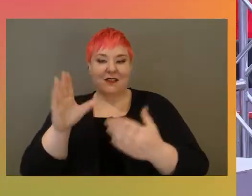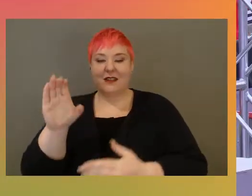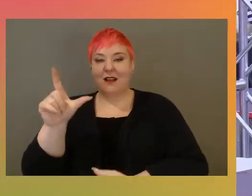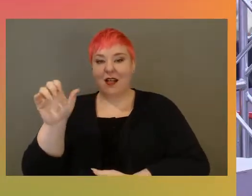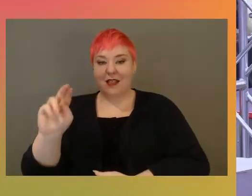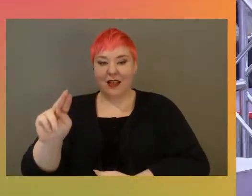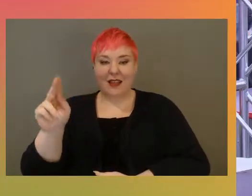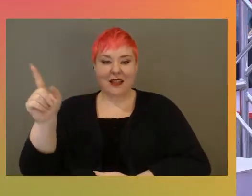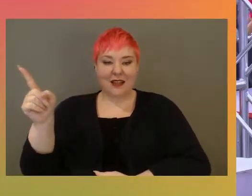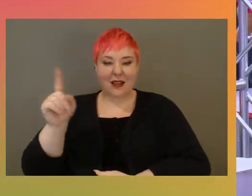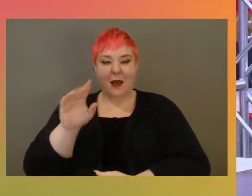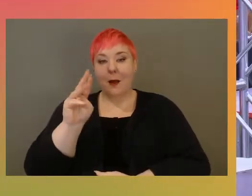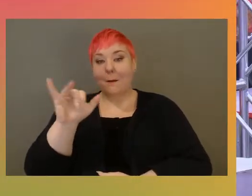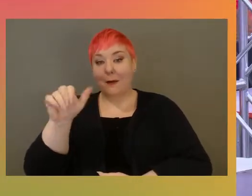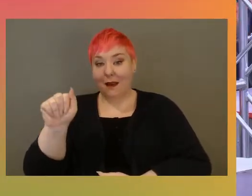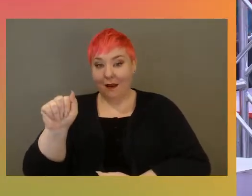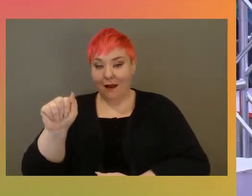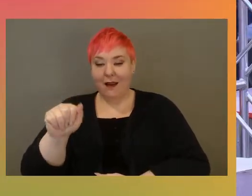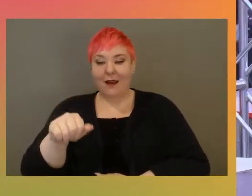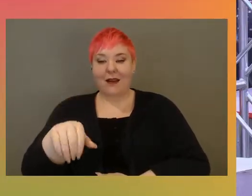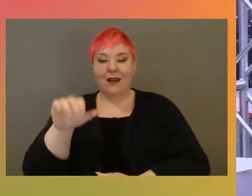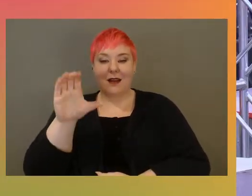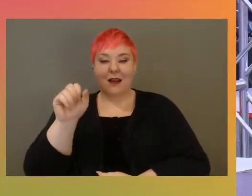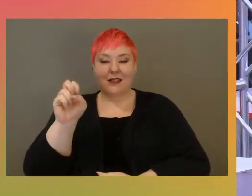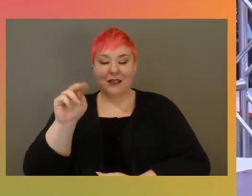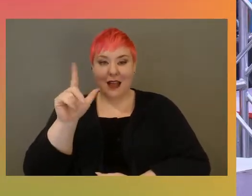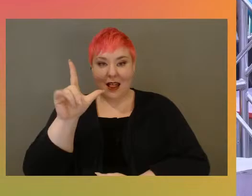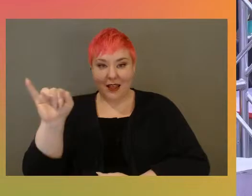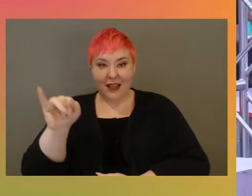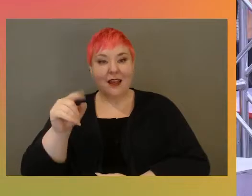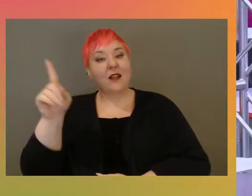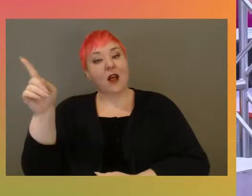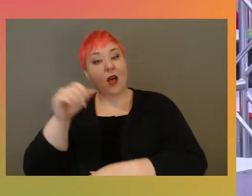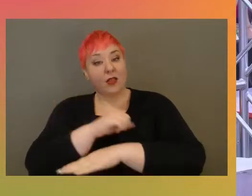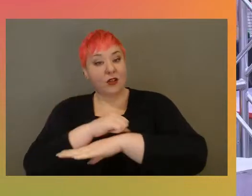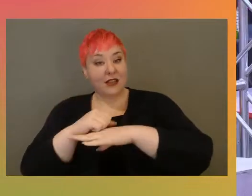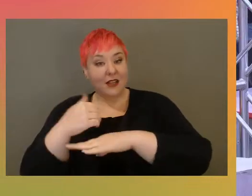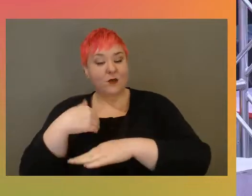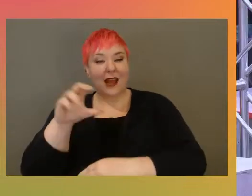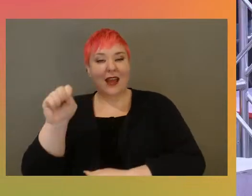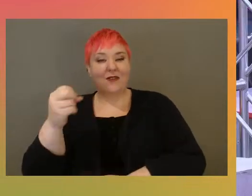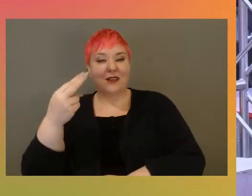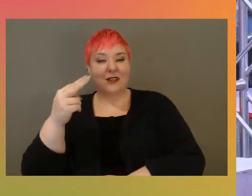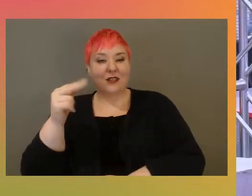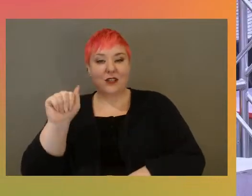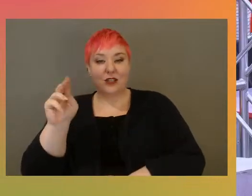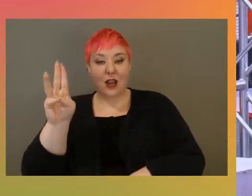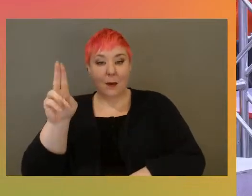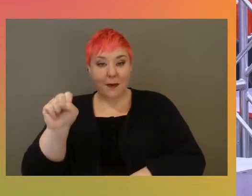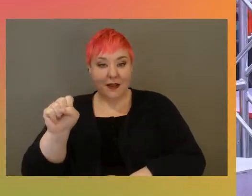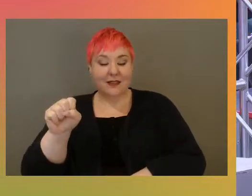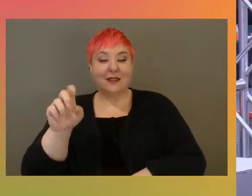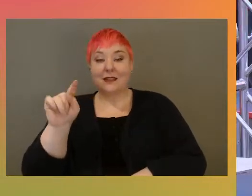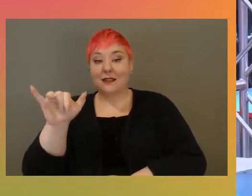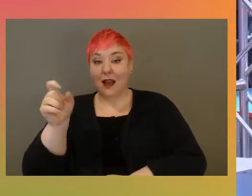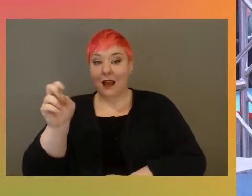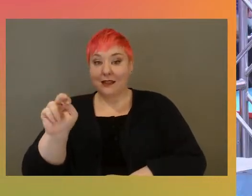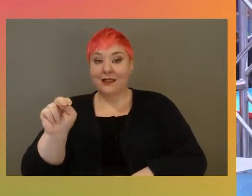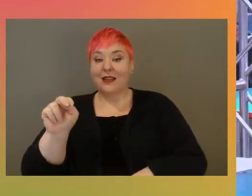FOR THOSE THAT HAVE NOT BEEN HERE BEFORE, THIS IS AMAZING.